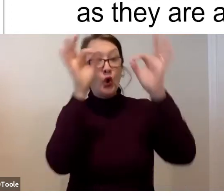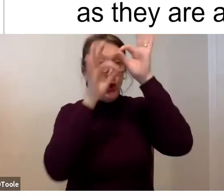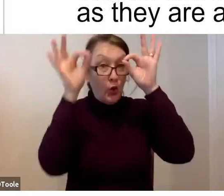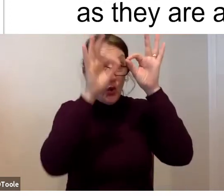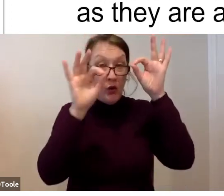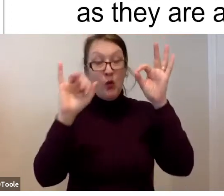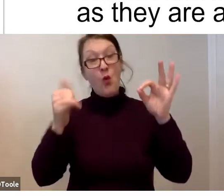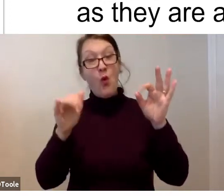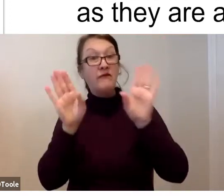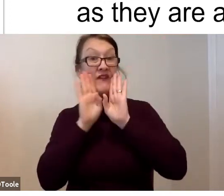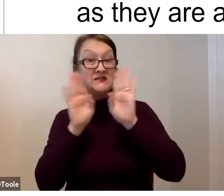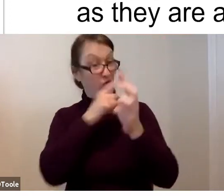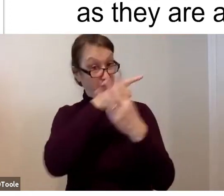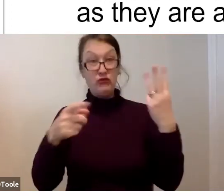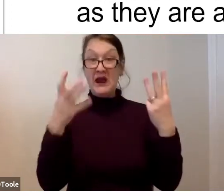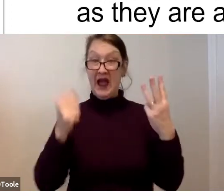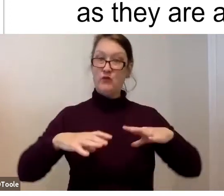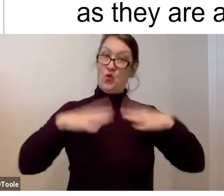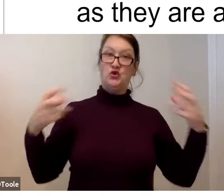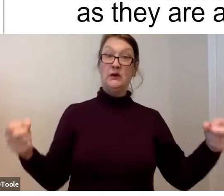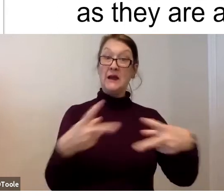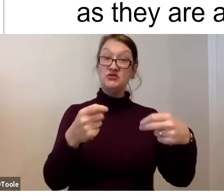captioning services that they offer on their websites.